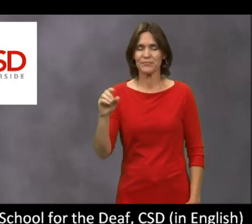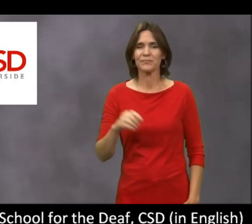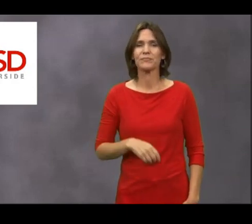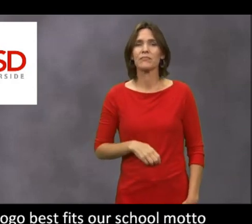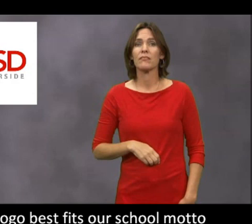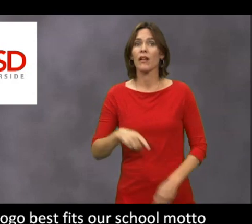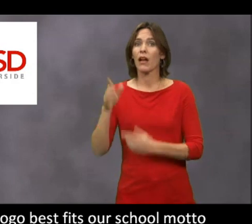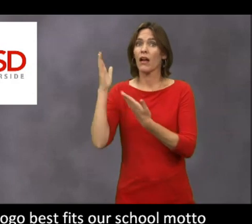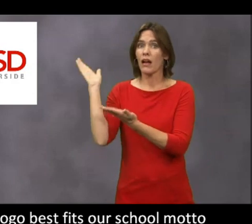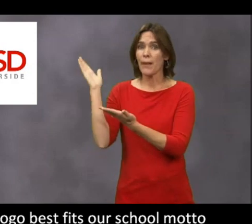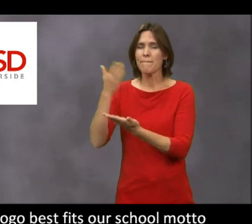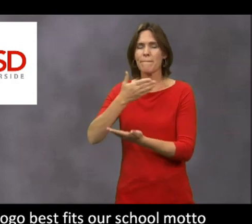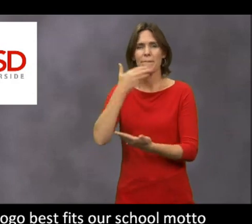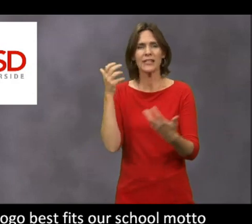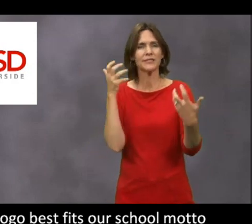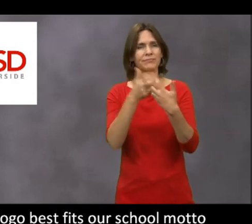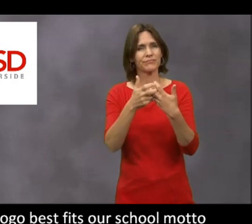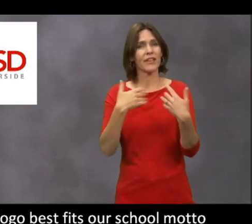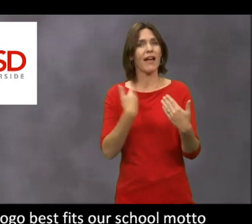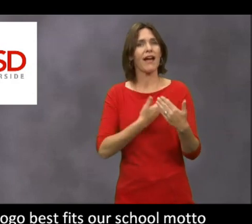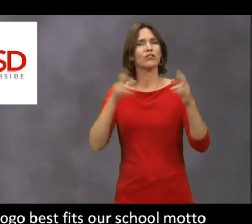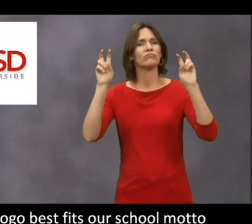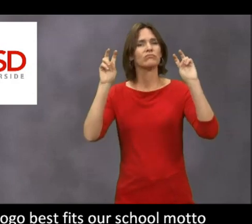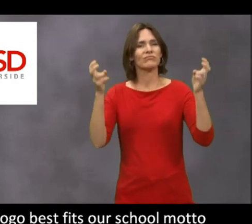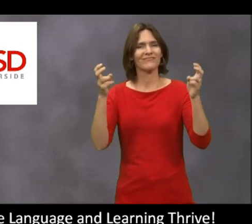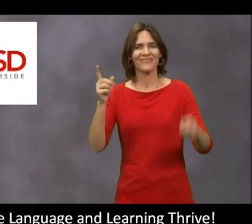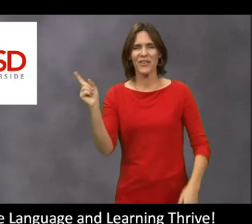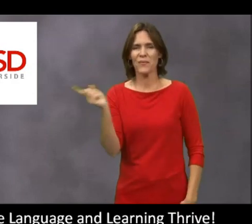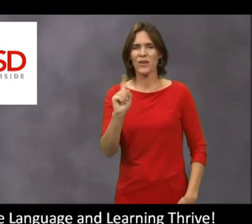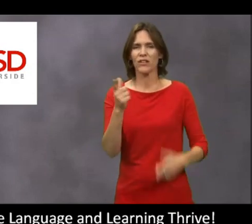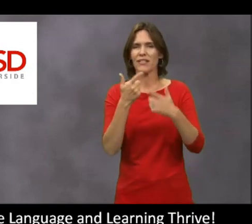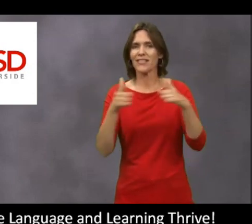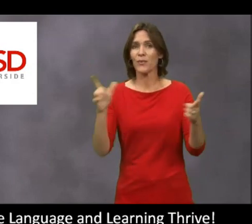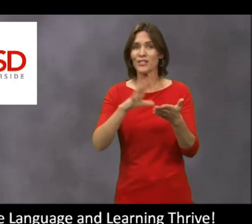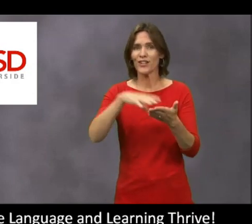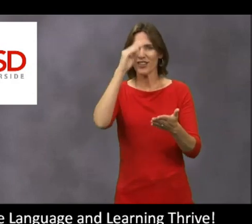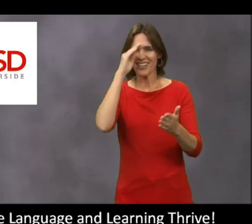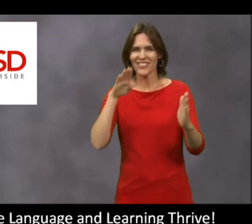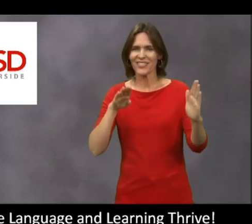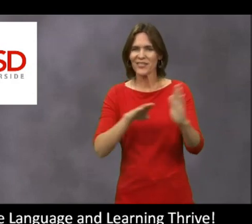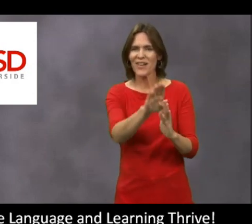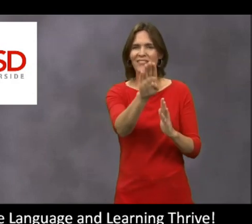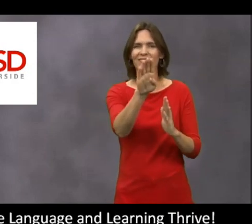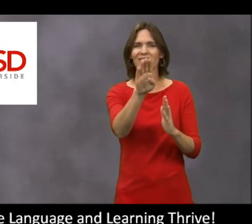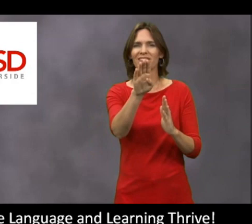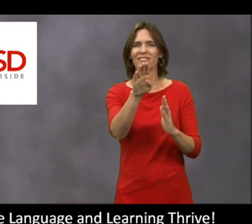This logo best fits our school motto Where Language and Learning Thrive!